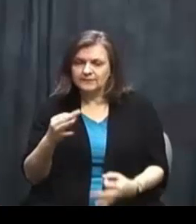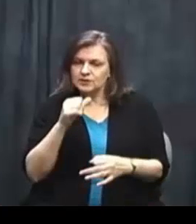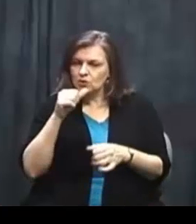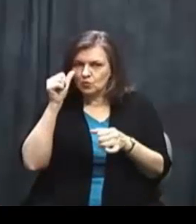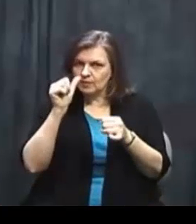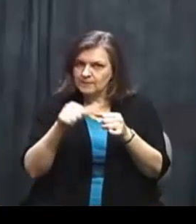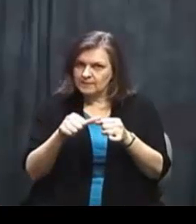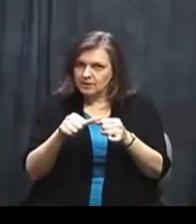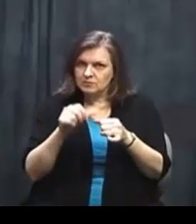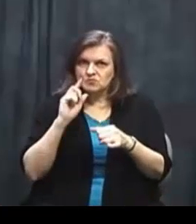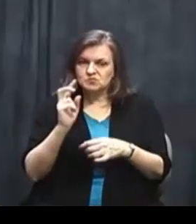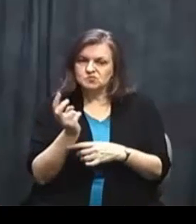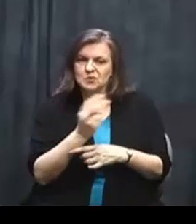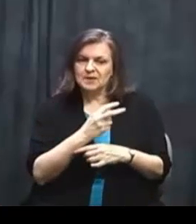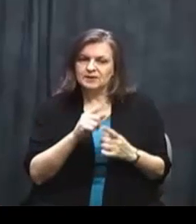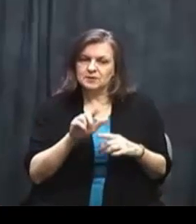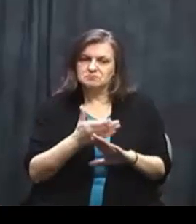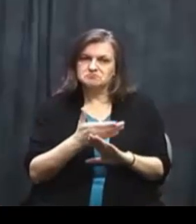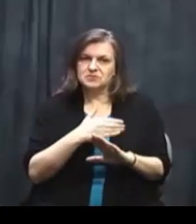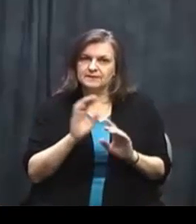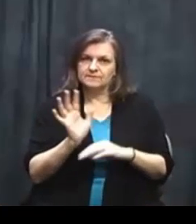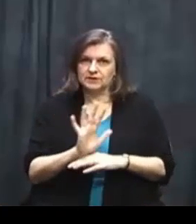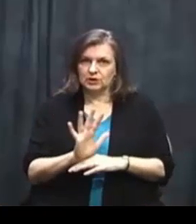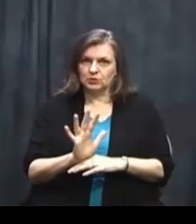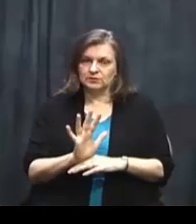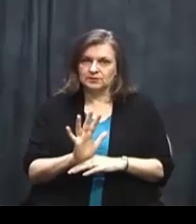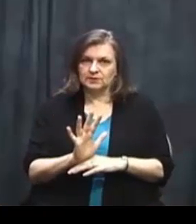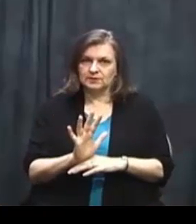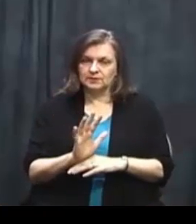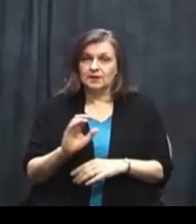if not you should go back to the previous videos